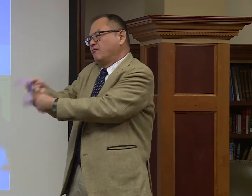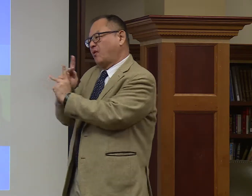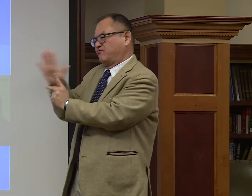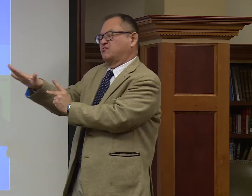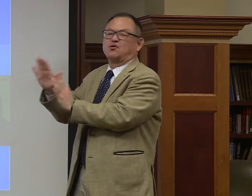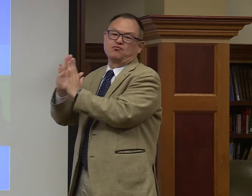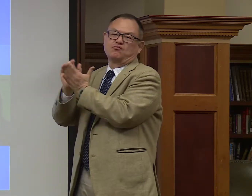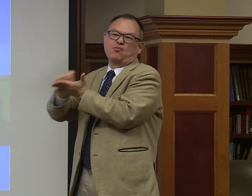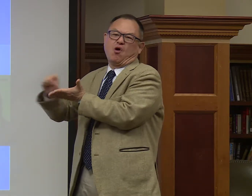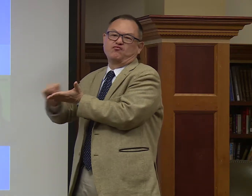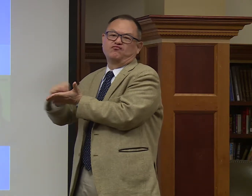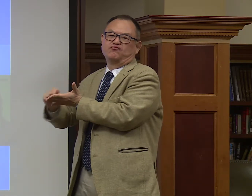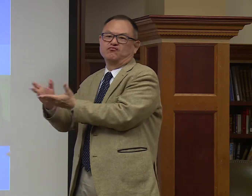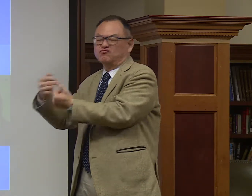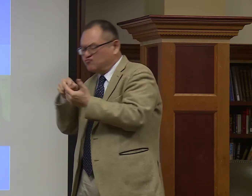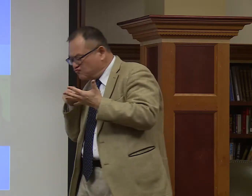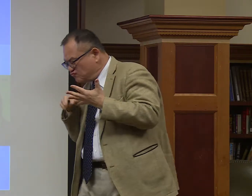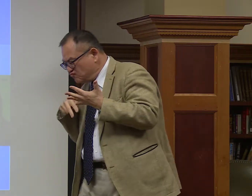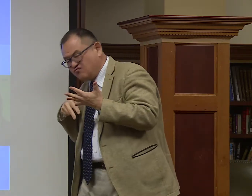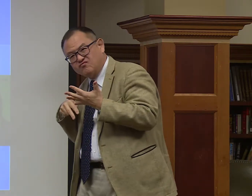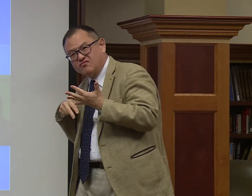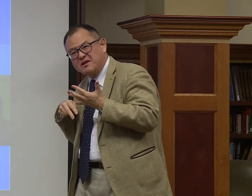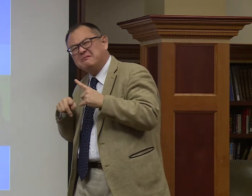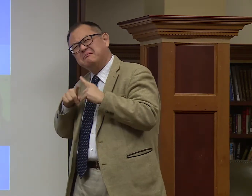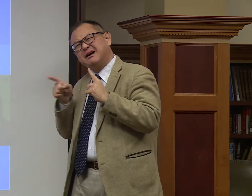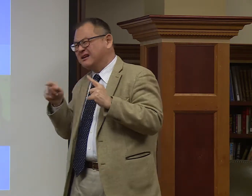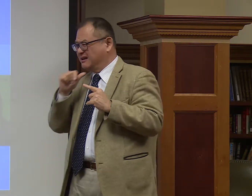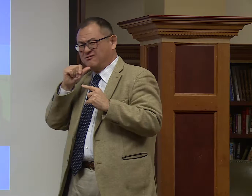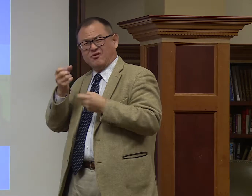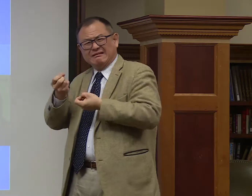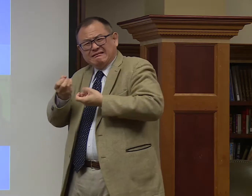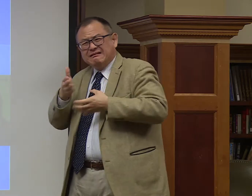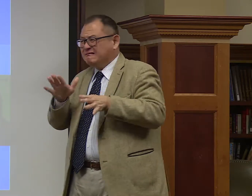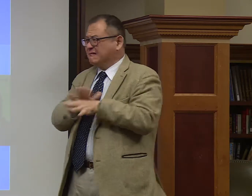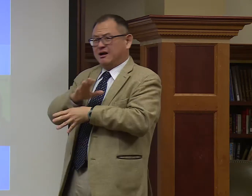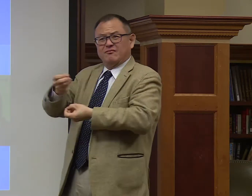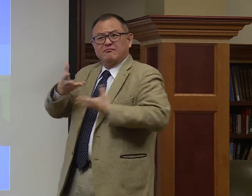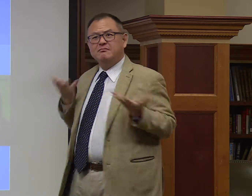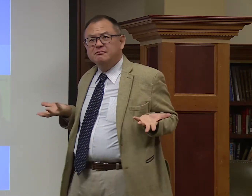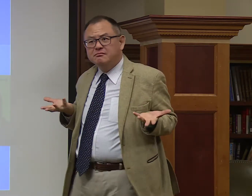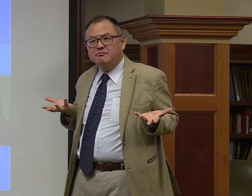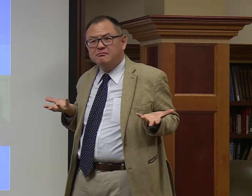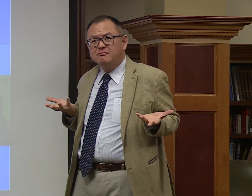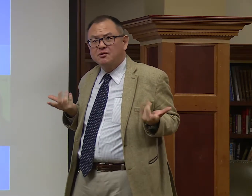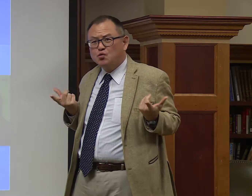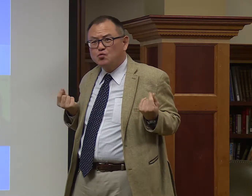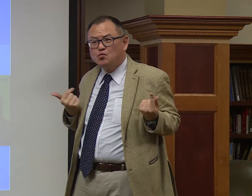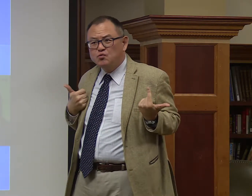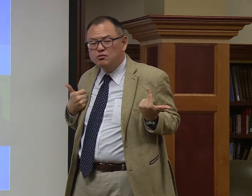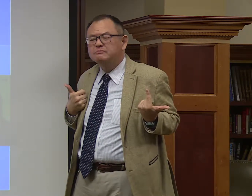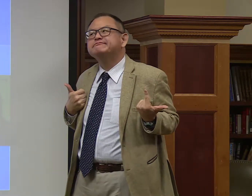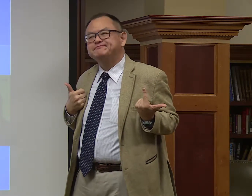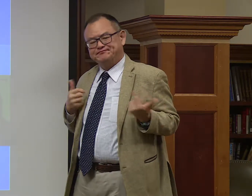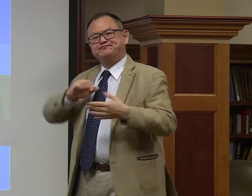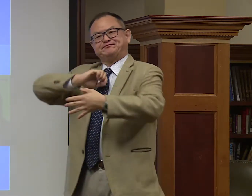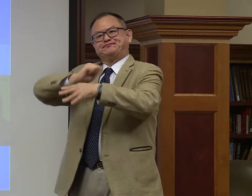or a classmate to help me and give me their notes. So I wasn't sure exactly what I wanted to do.